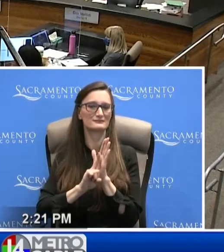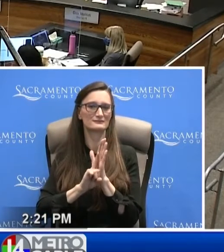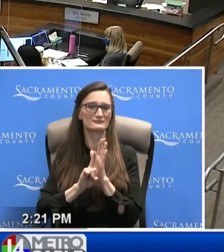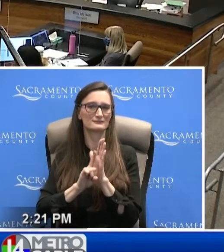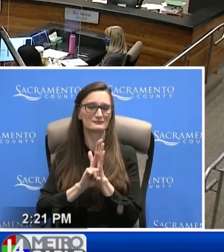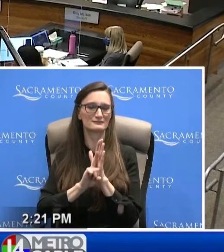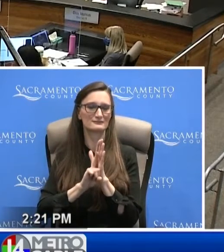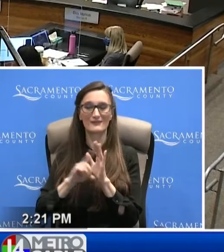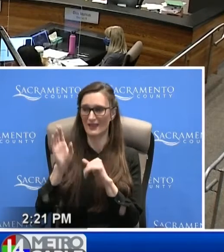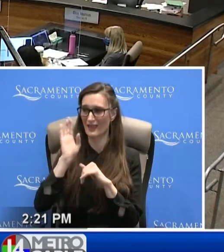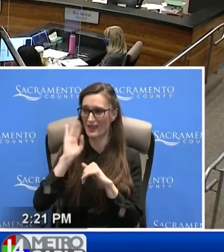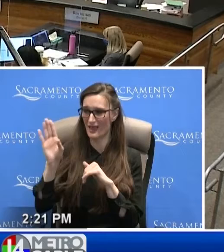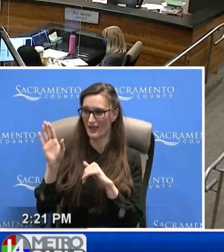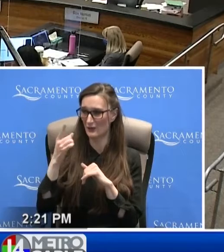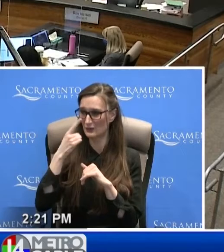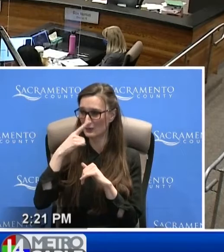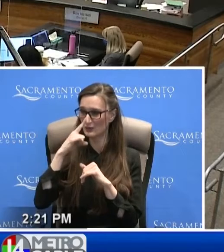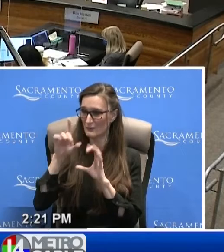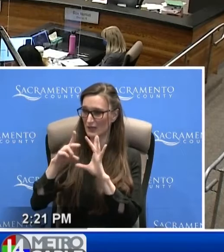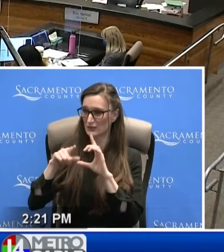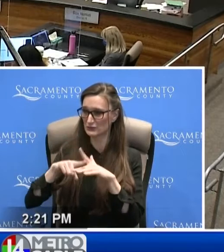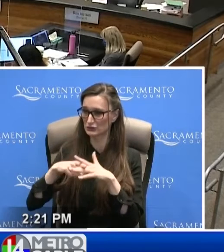Hi, color, please start with your comments, you have two minutes.